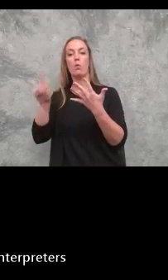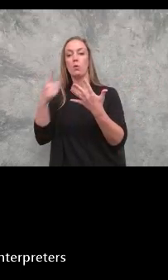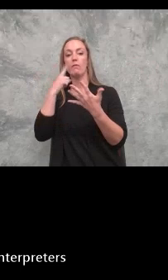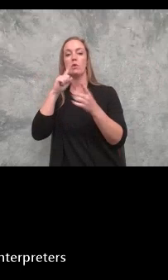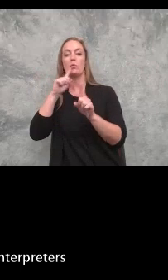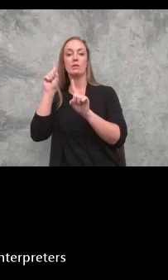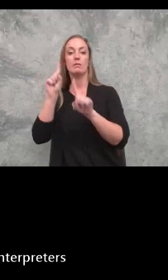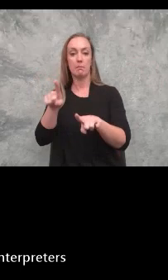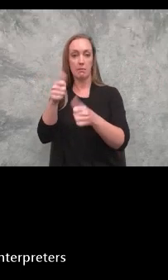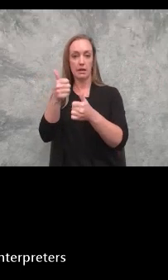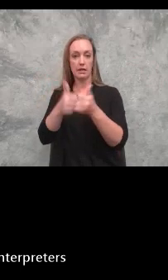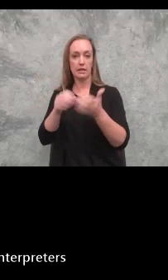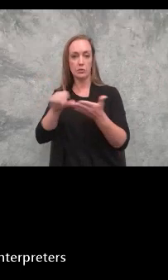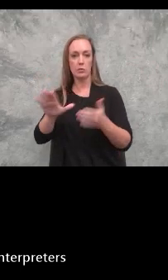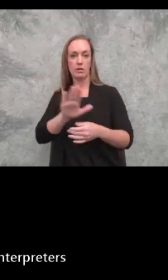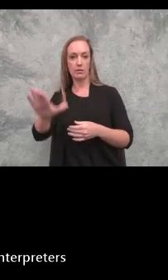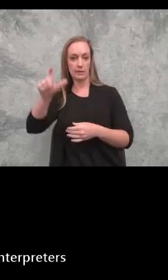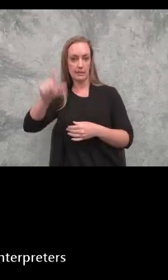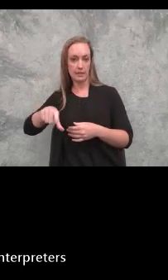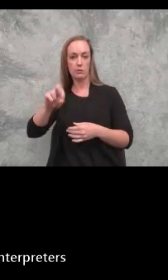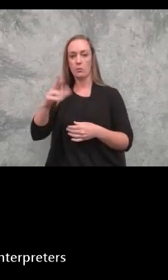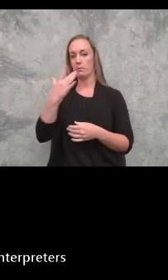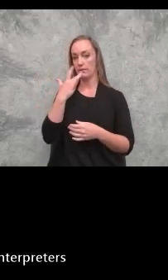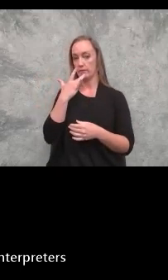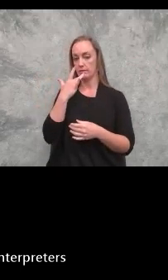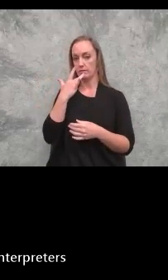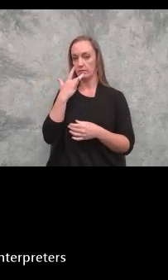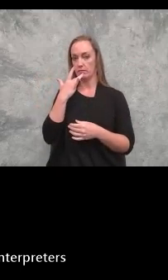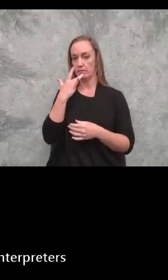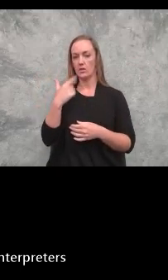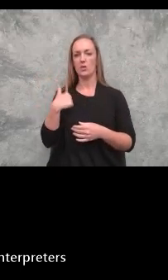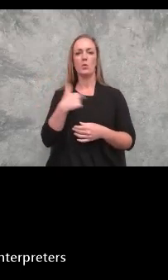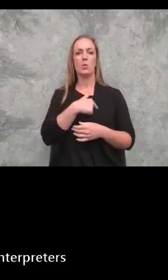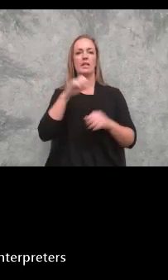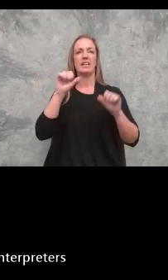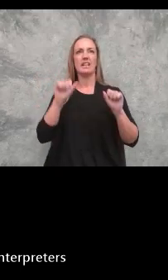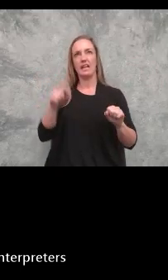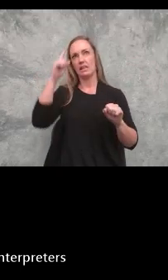student's needs or preferences. We can also think of it this way: